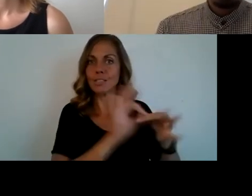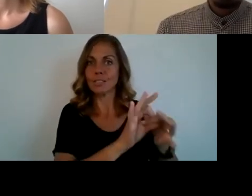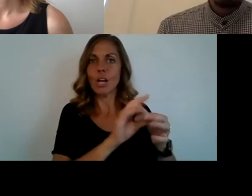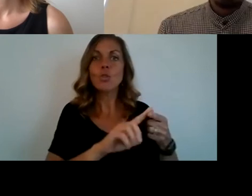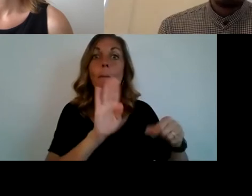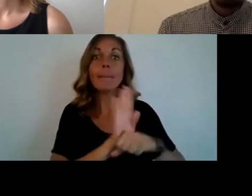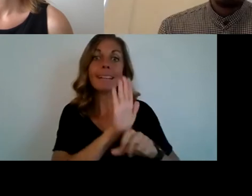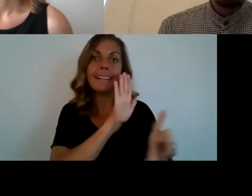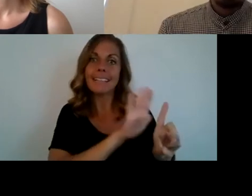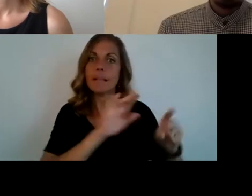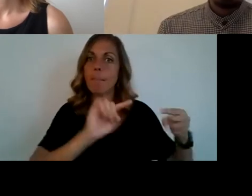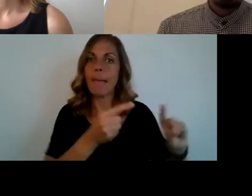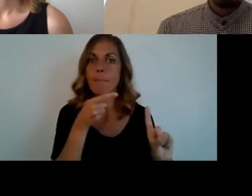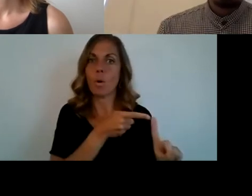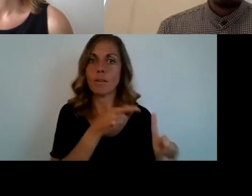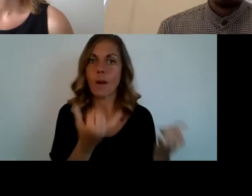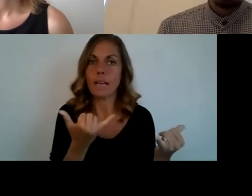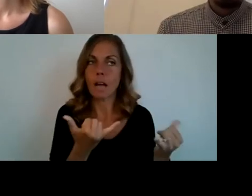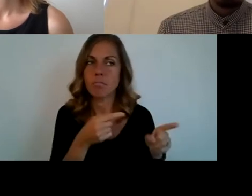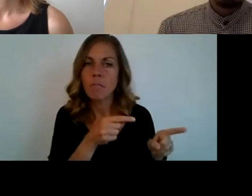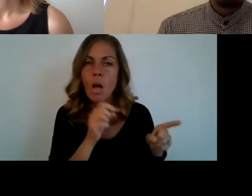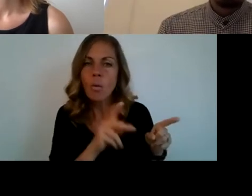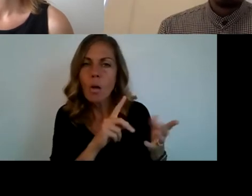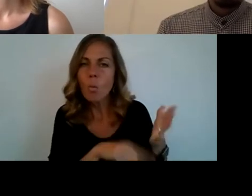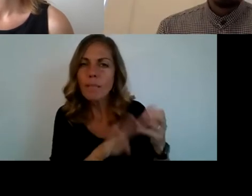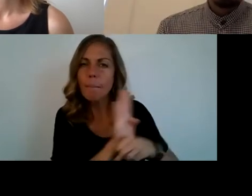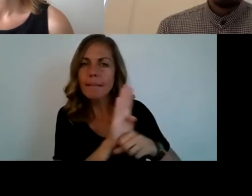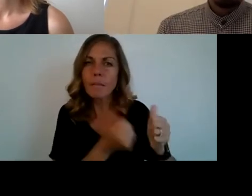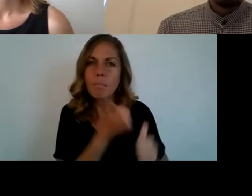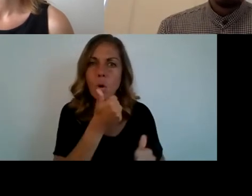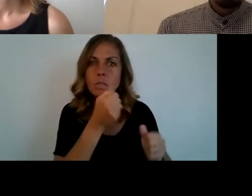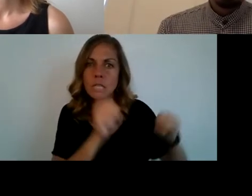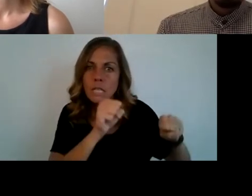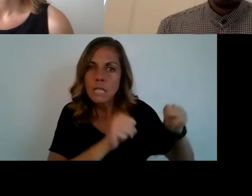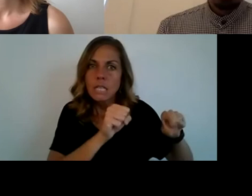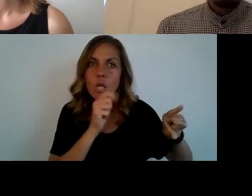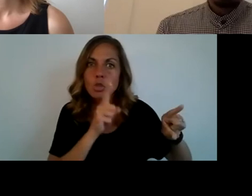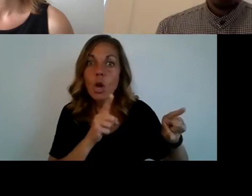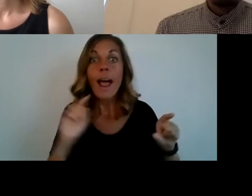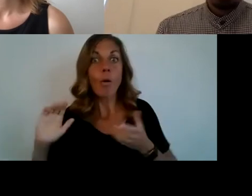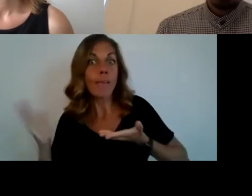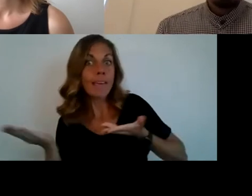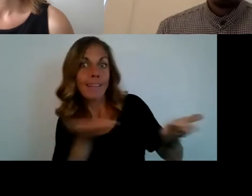out what are they most uncertain about, and how can we bring a solution to that? And I